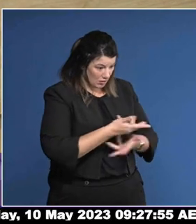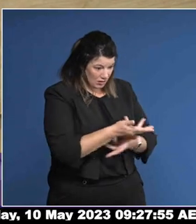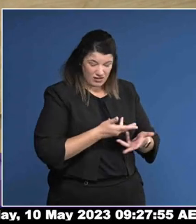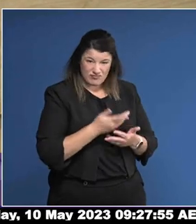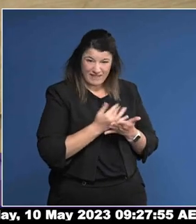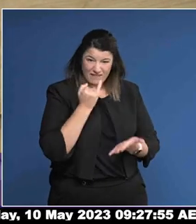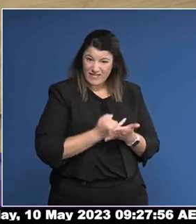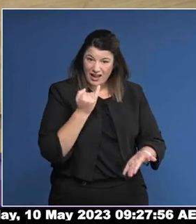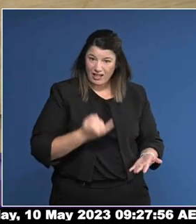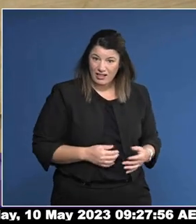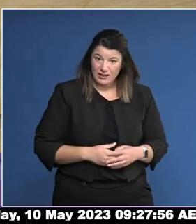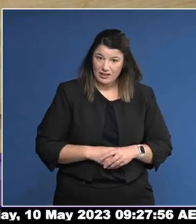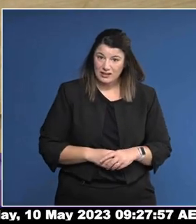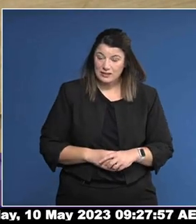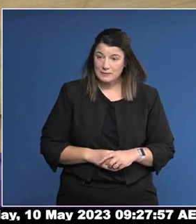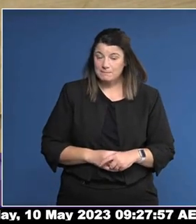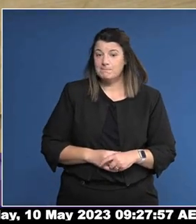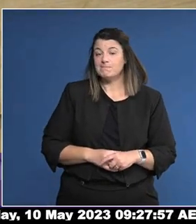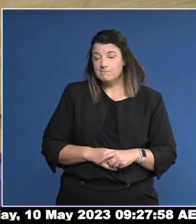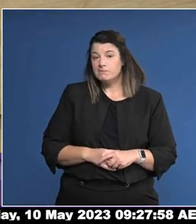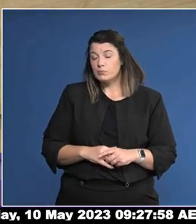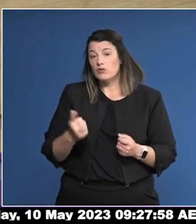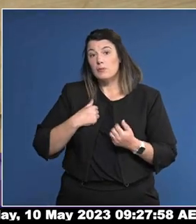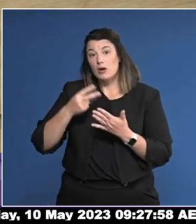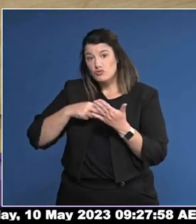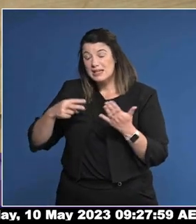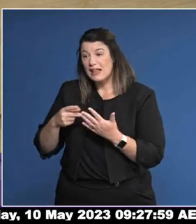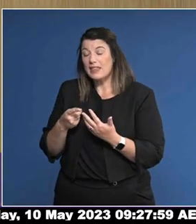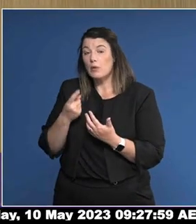From my reading, there were attempts to engage with the young people.